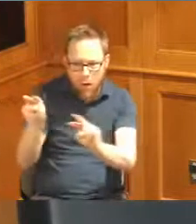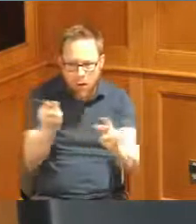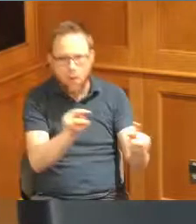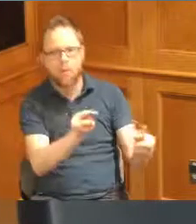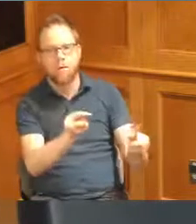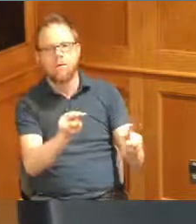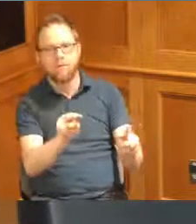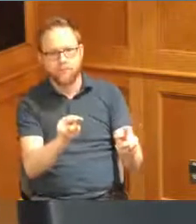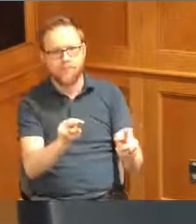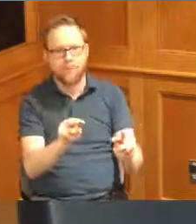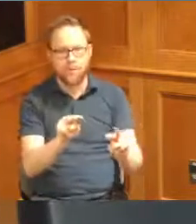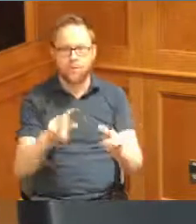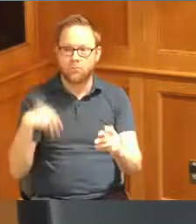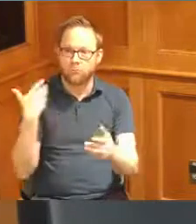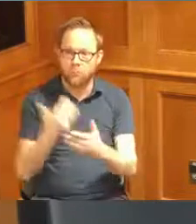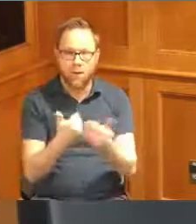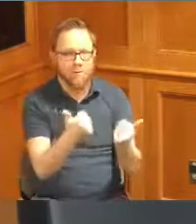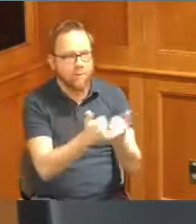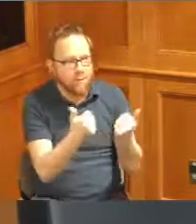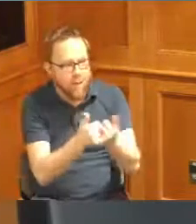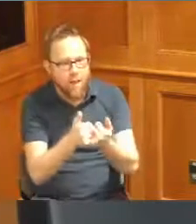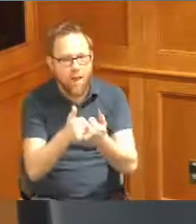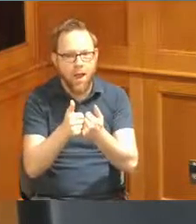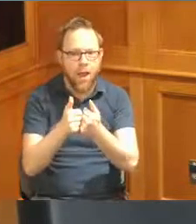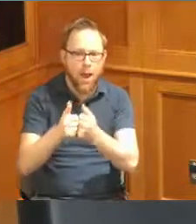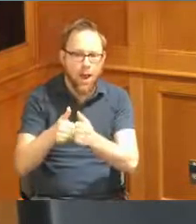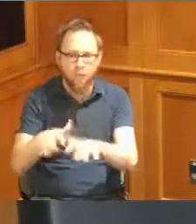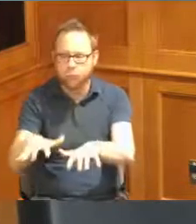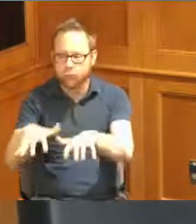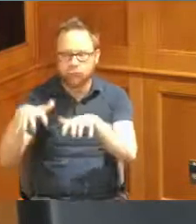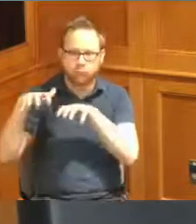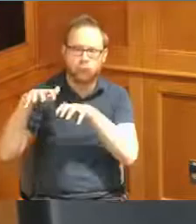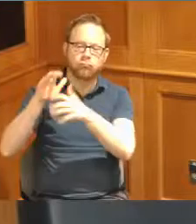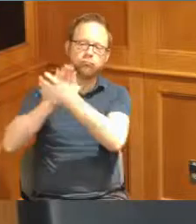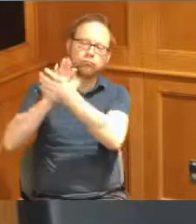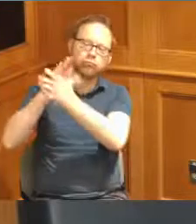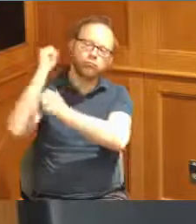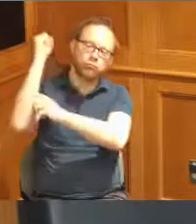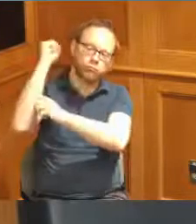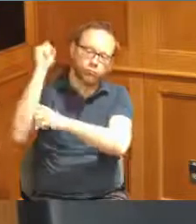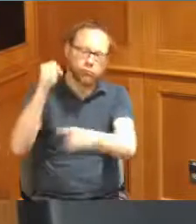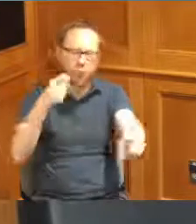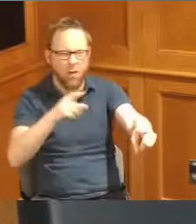sure you get to the games follow them be there for them pick them up when they're down cheer